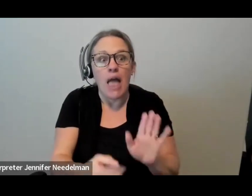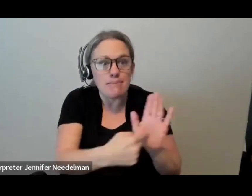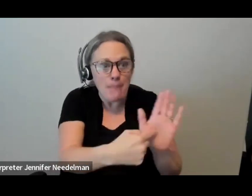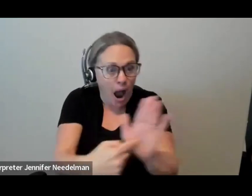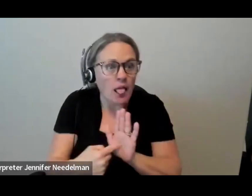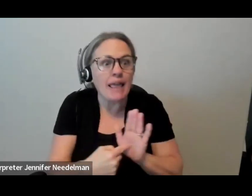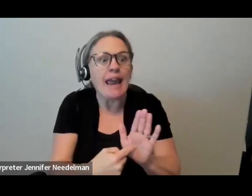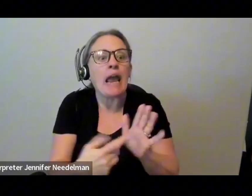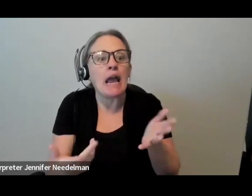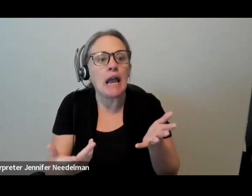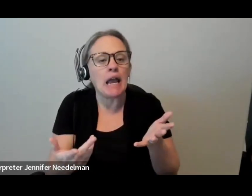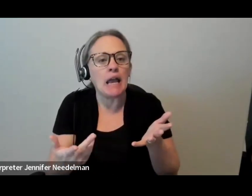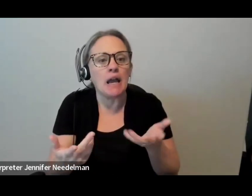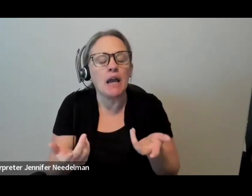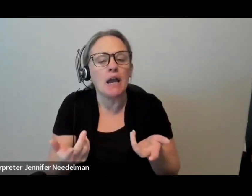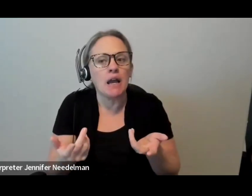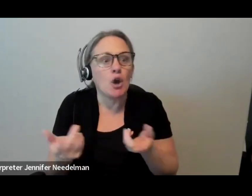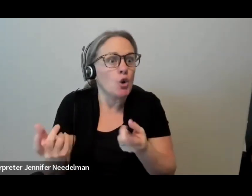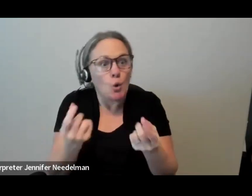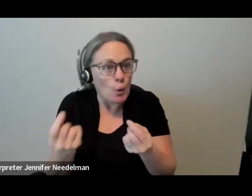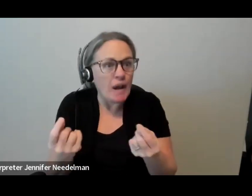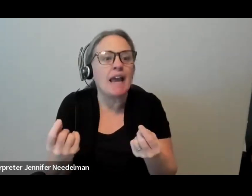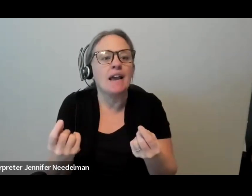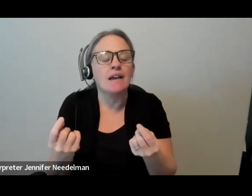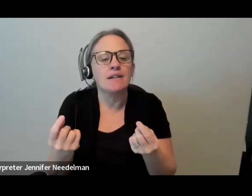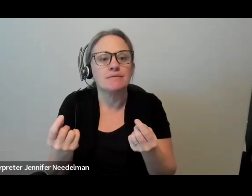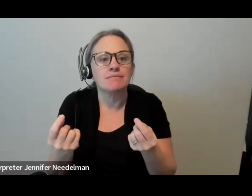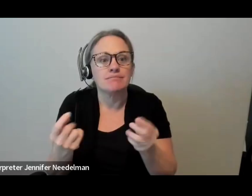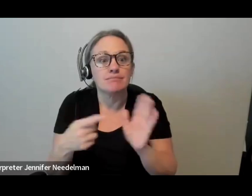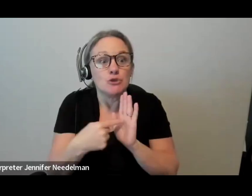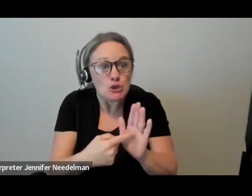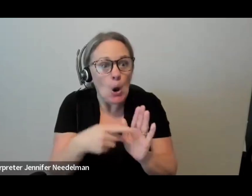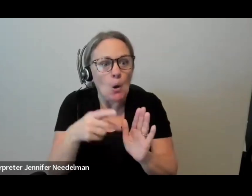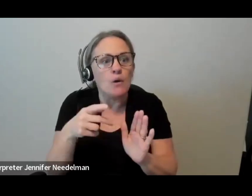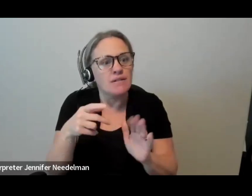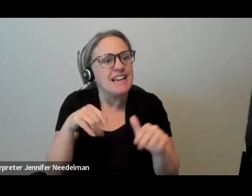and showcasing that accessibility is important.